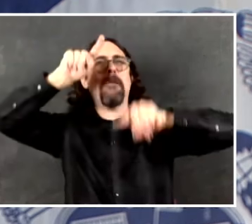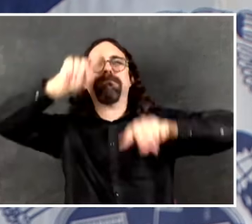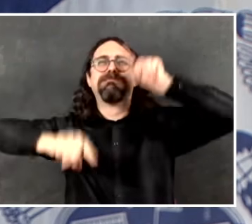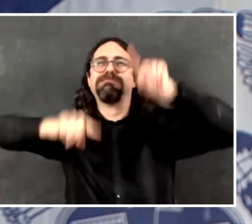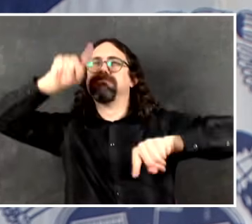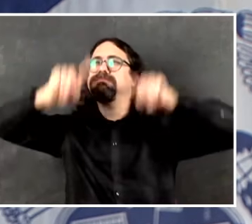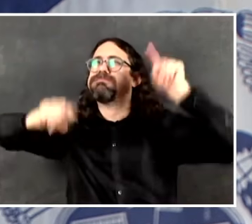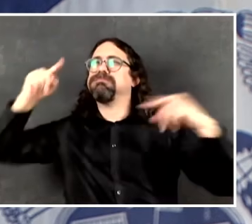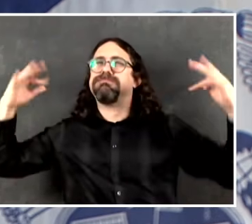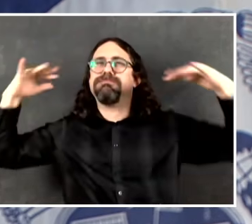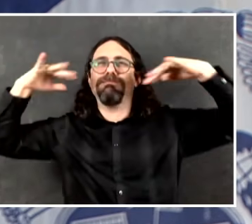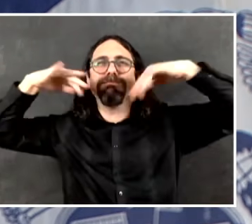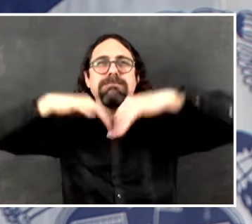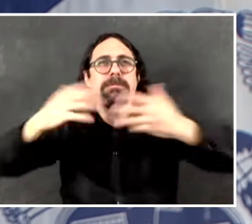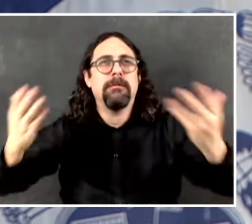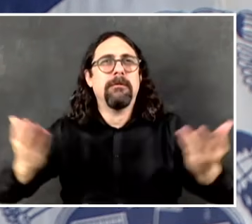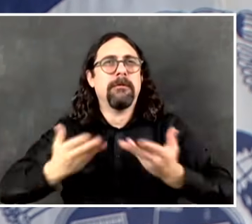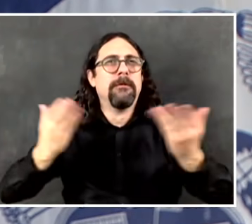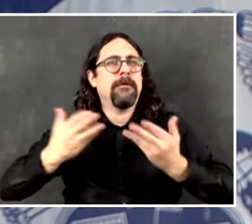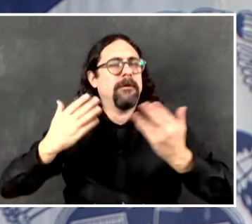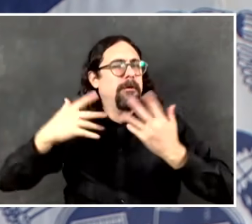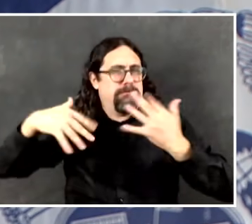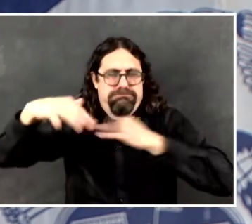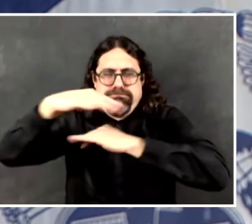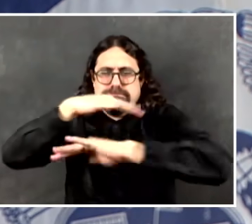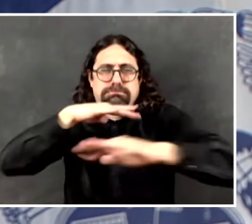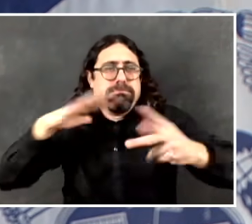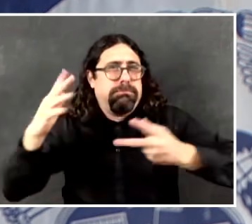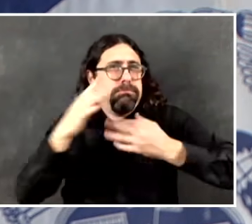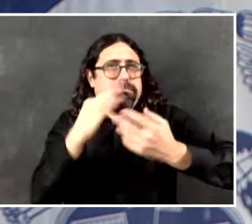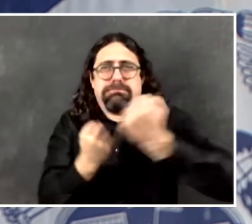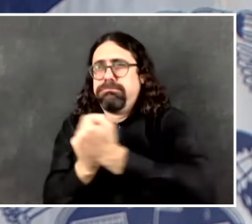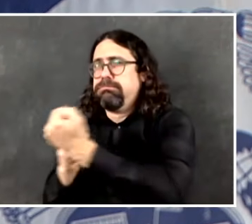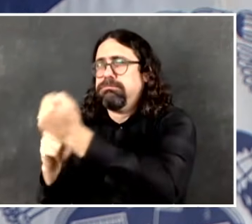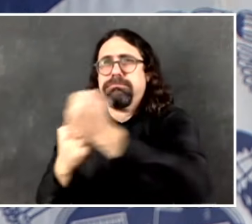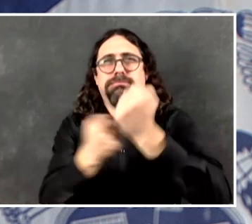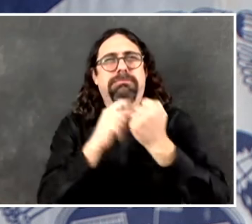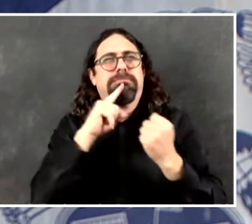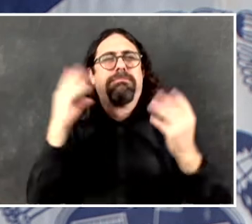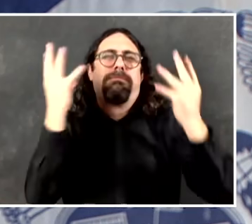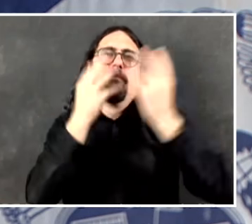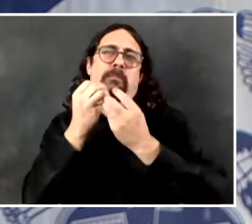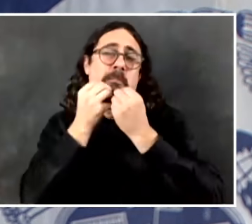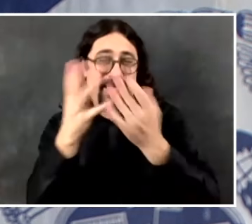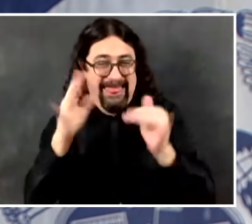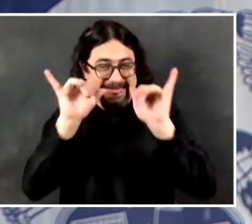EVERYONE IN OUR ROPCE TSSER.TY WE HAVE TO TAKE THAT AND BUILD SOMETNGHIBI GERG.